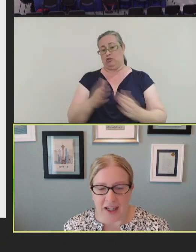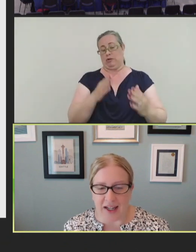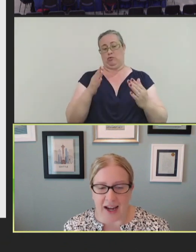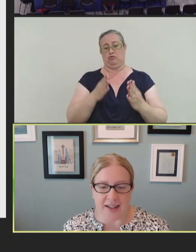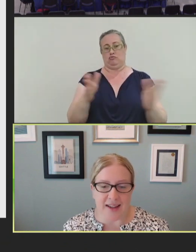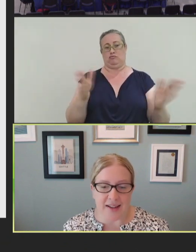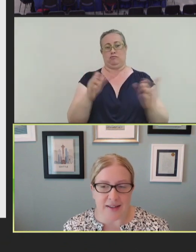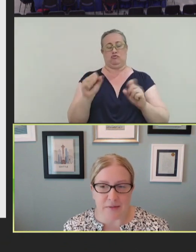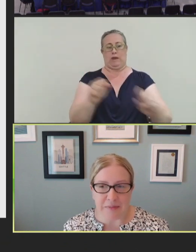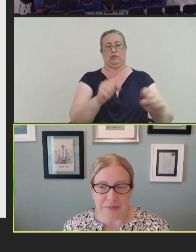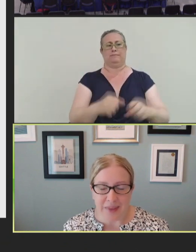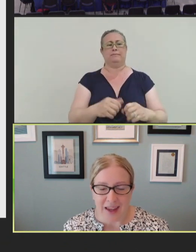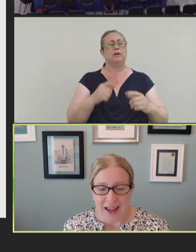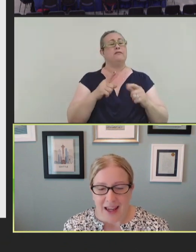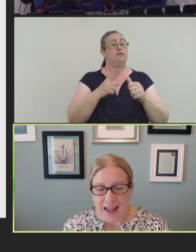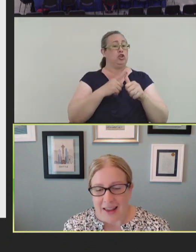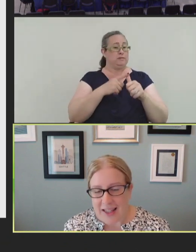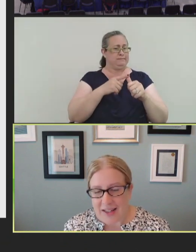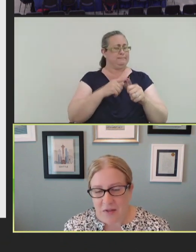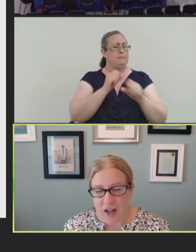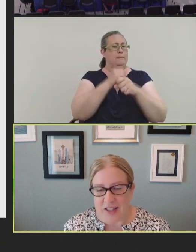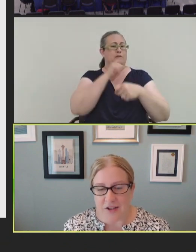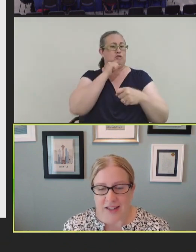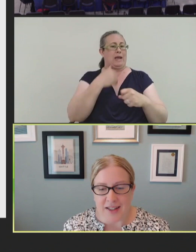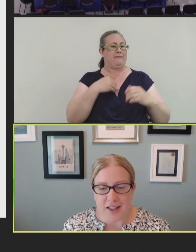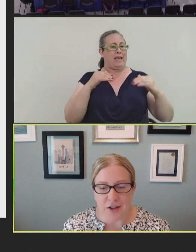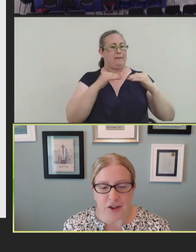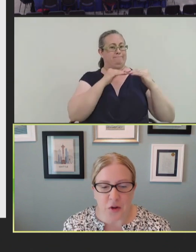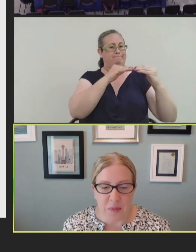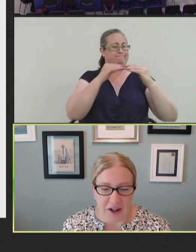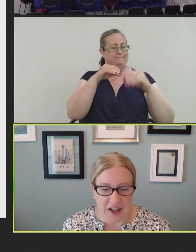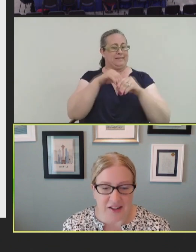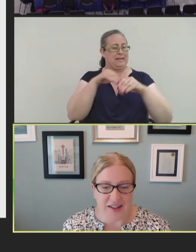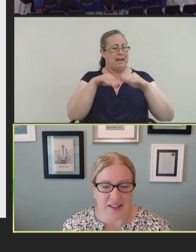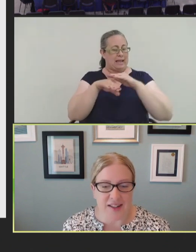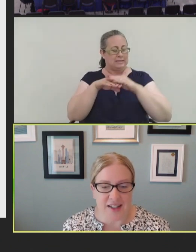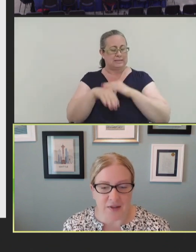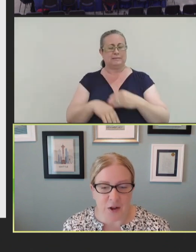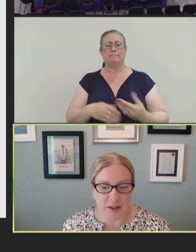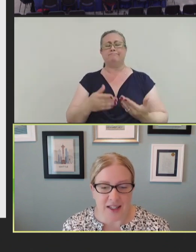and access. This involves addressing structural barriers such as difficulties